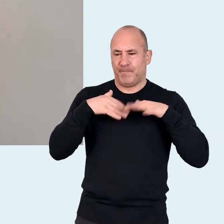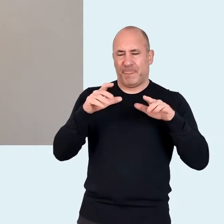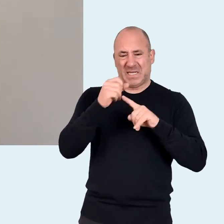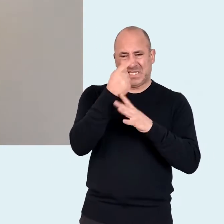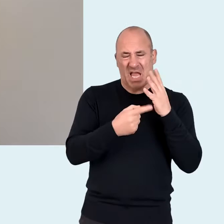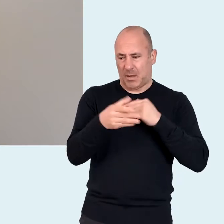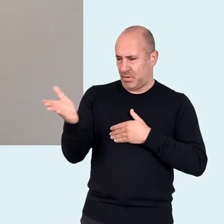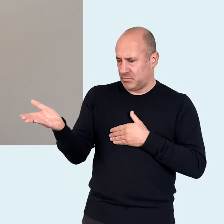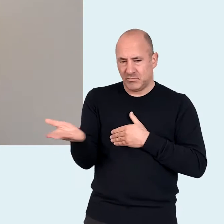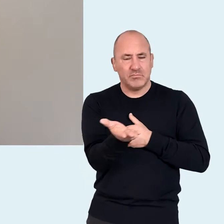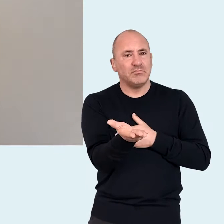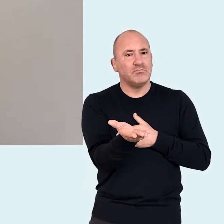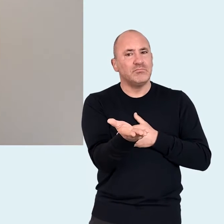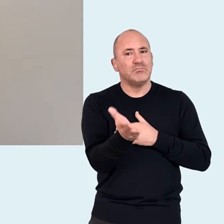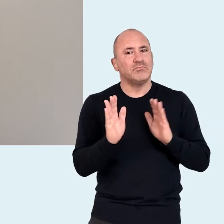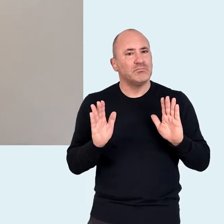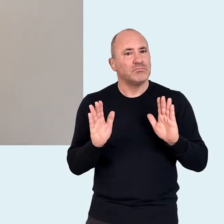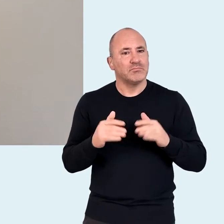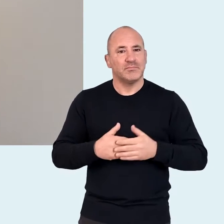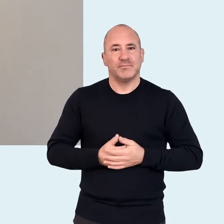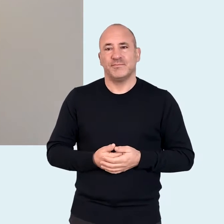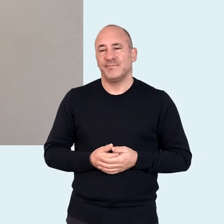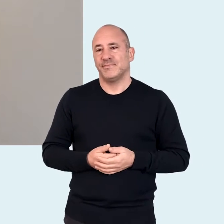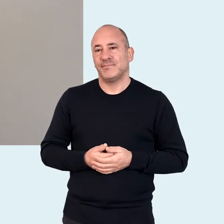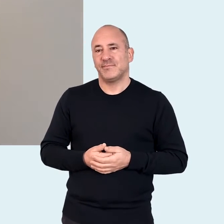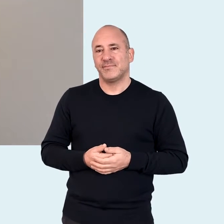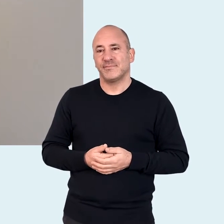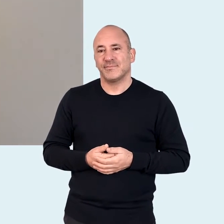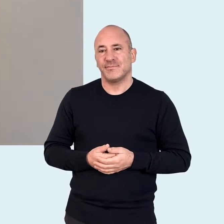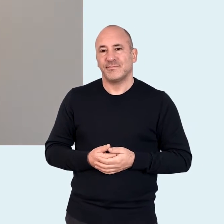back and giving space to disabled artists.